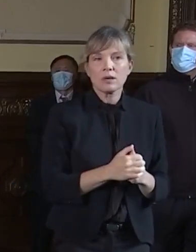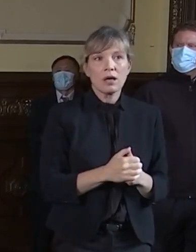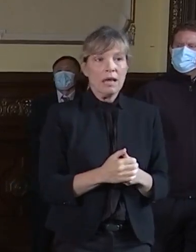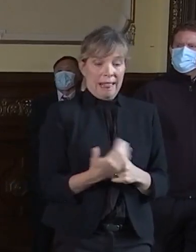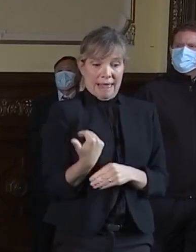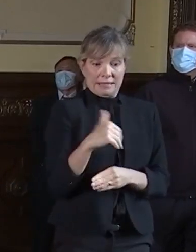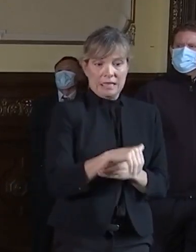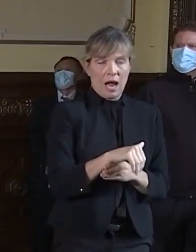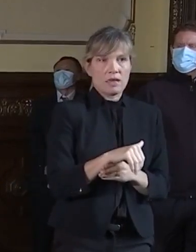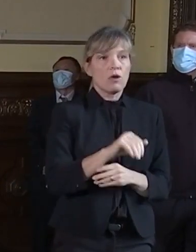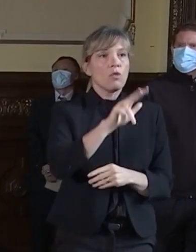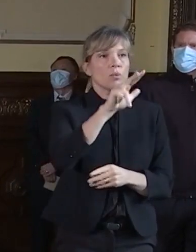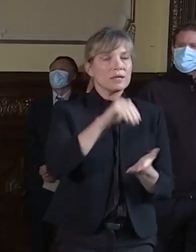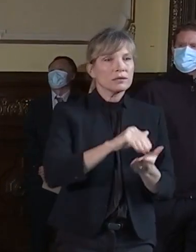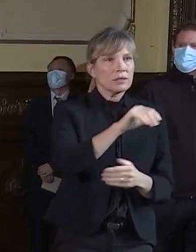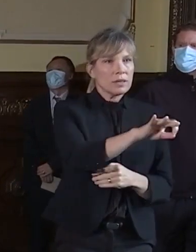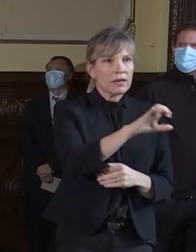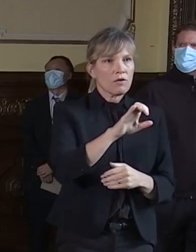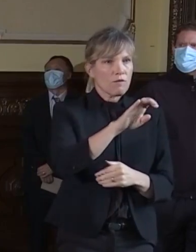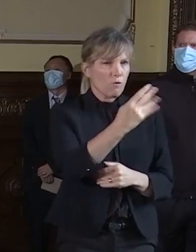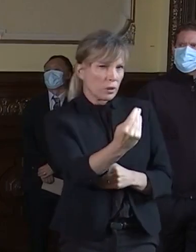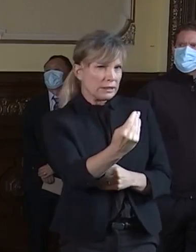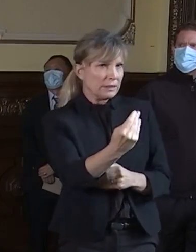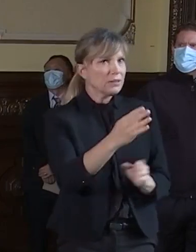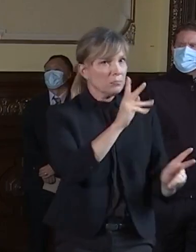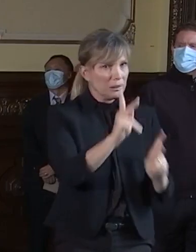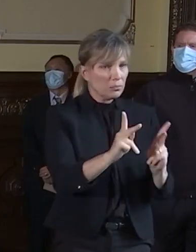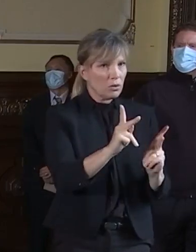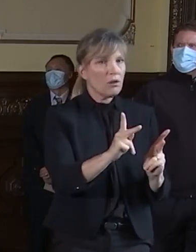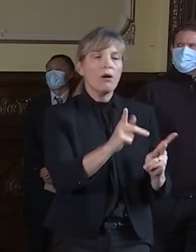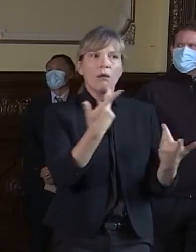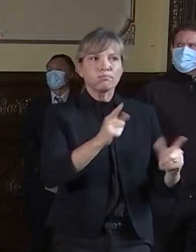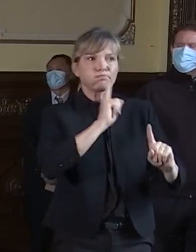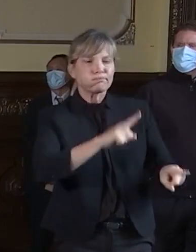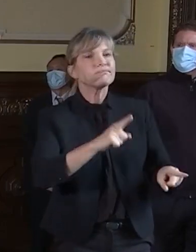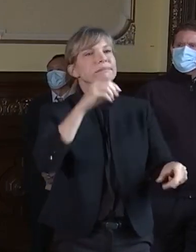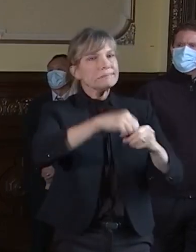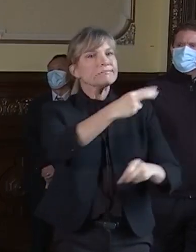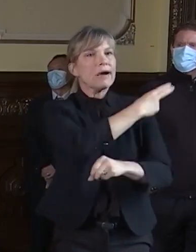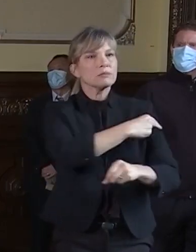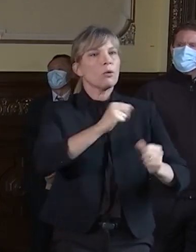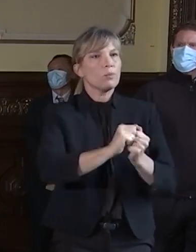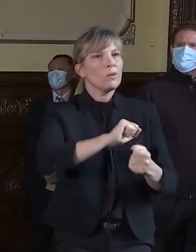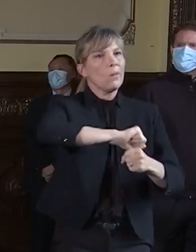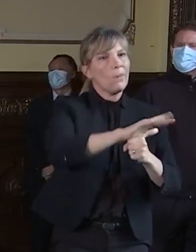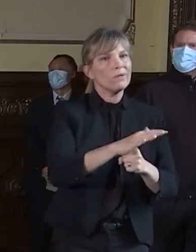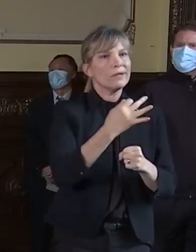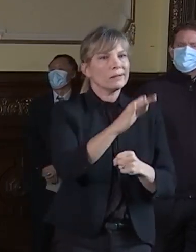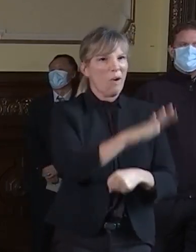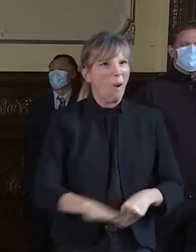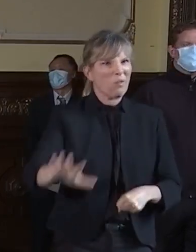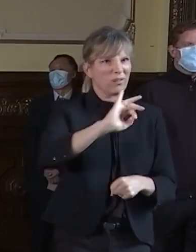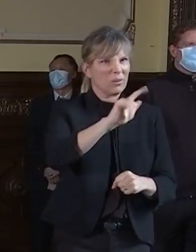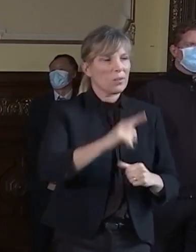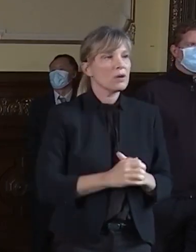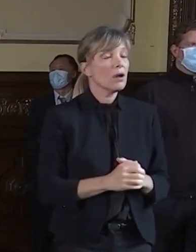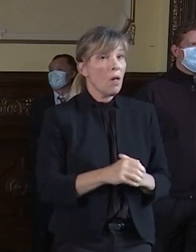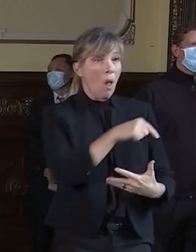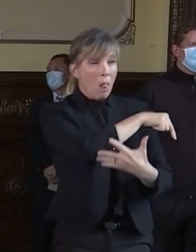ASSOCIATED WITH COVID-19. AS OF LAST NIGHT 3,914 INDIVIDUALS WERE REPORTED TO BE HOSPITALIZED WITH COVID-19